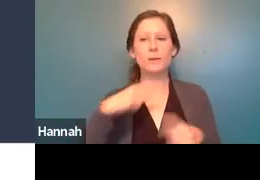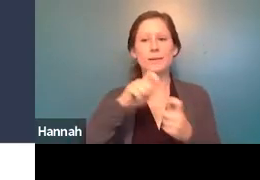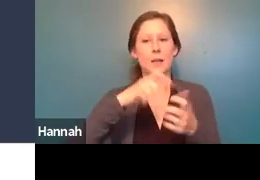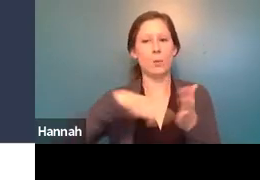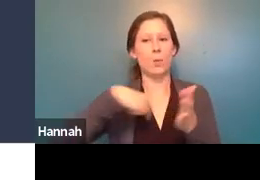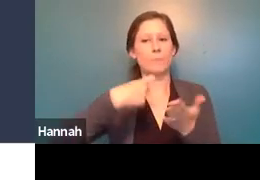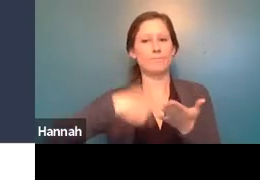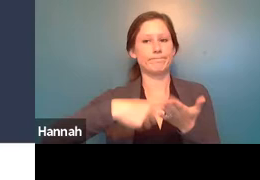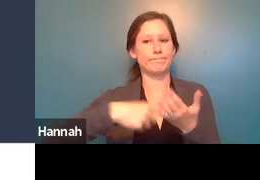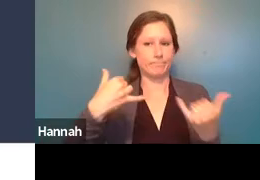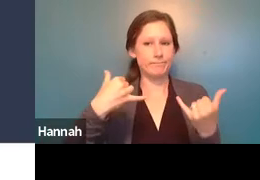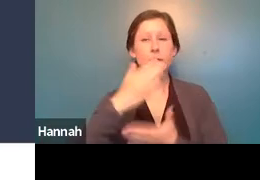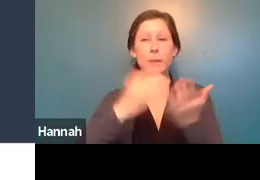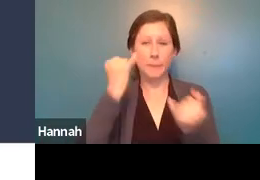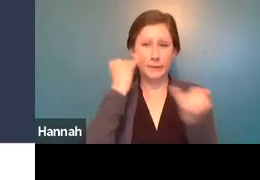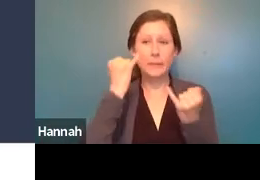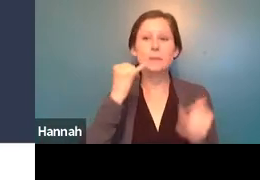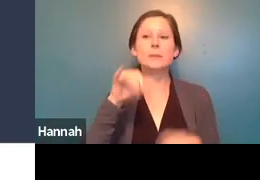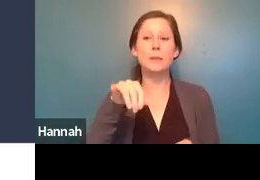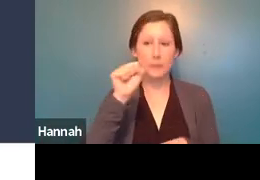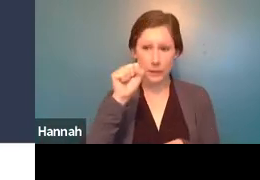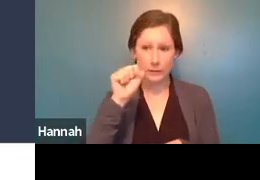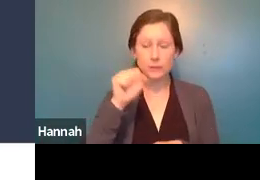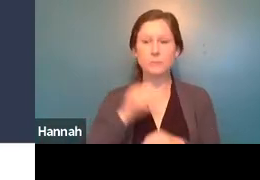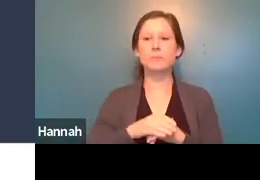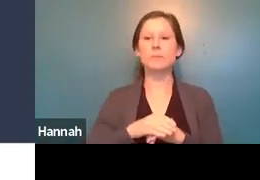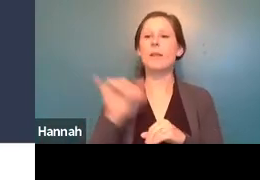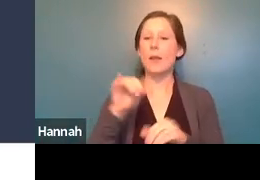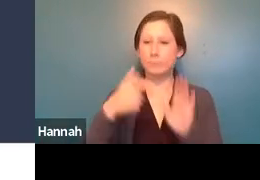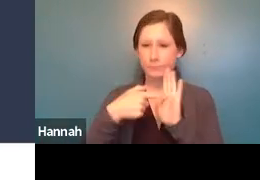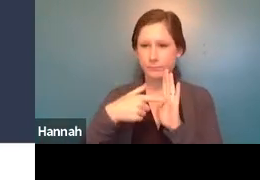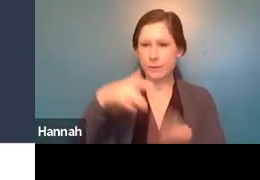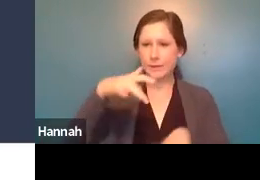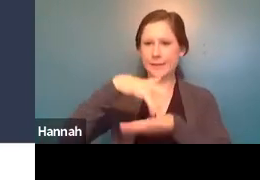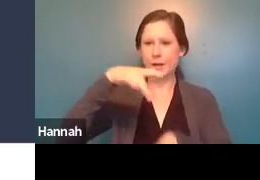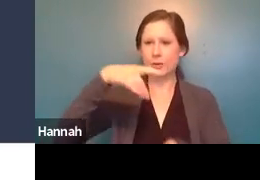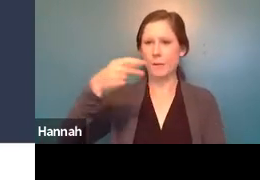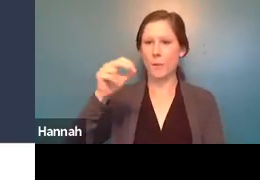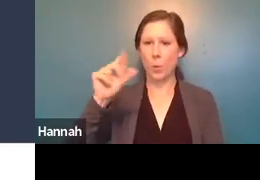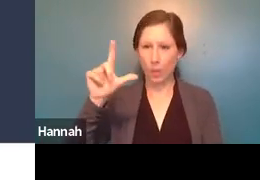ideas such as around our touch pools upstairs maybe we will